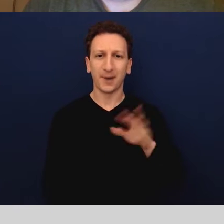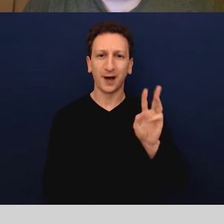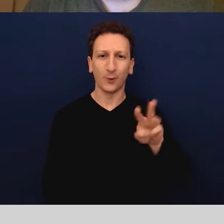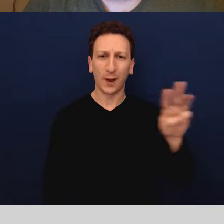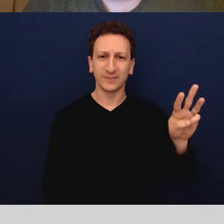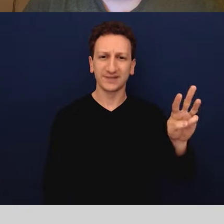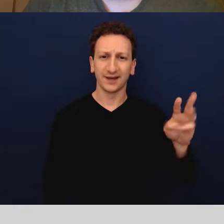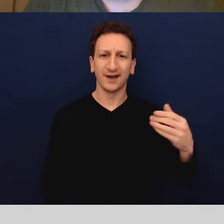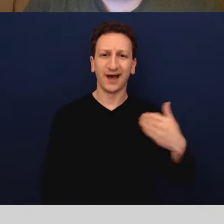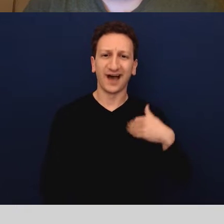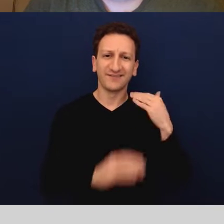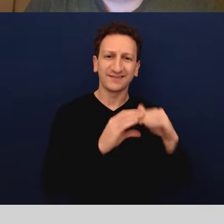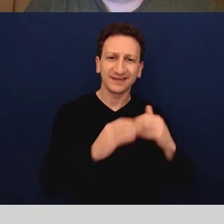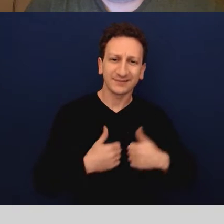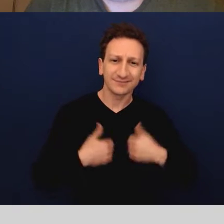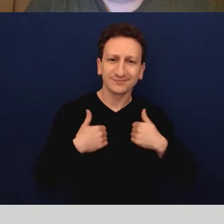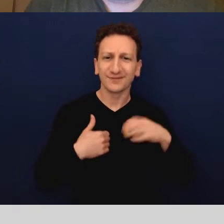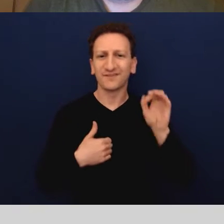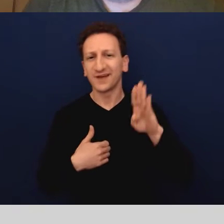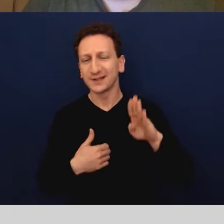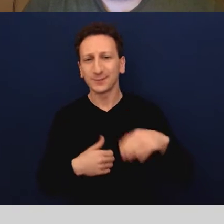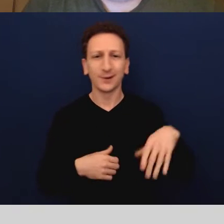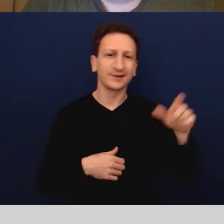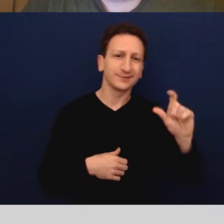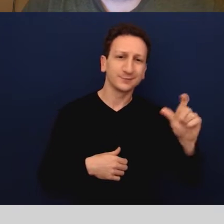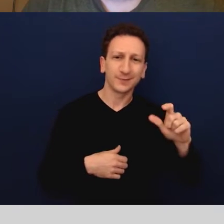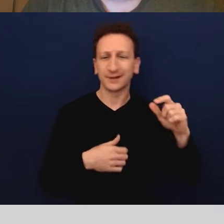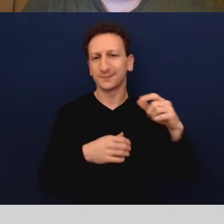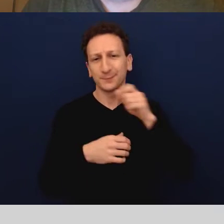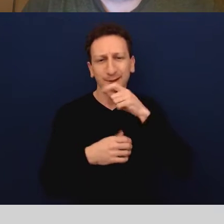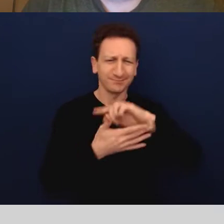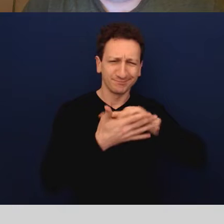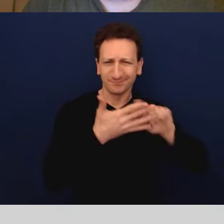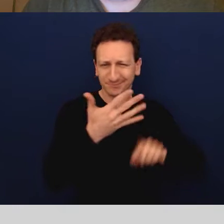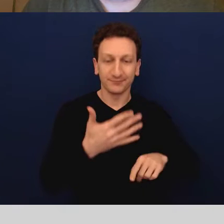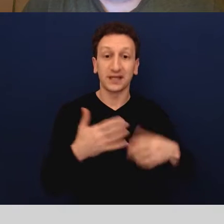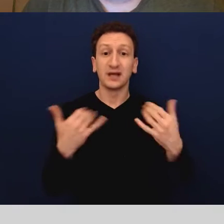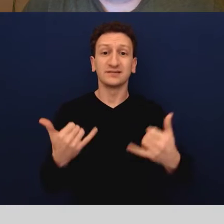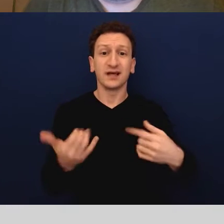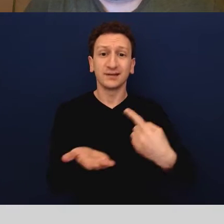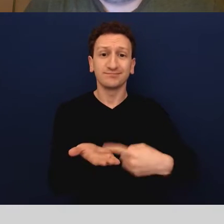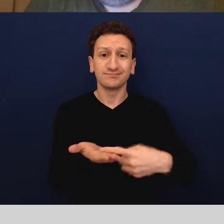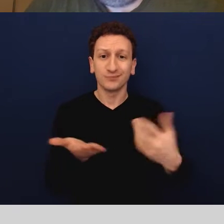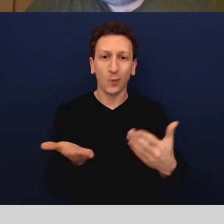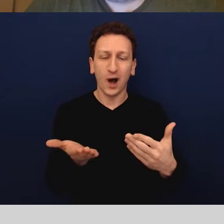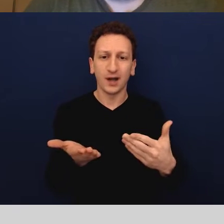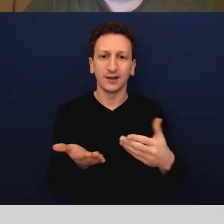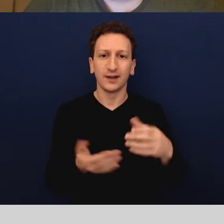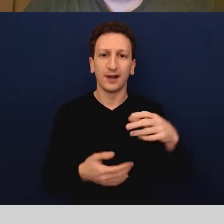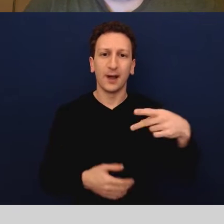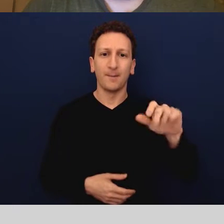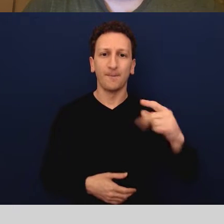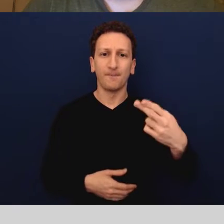of reaching me known to humankind. And today, I wanna talk to you about "The Garden of Forking Paths, What Do You Want to Call Today?"